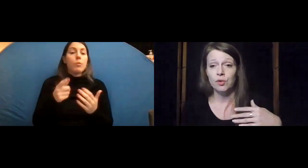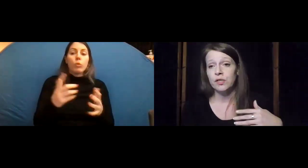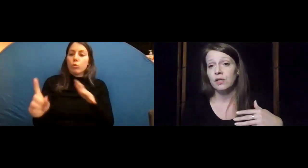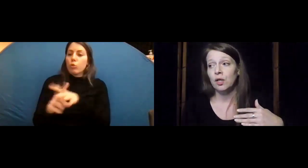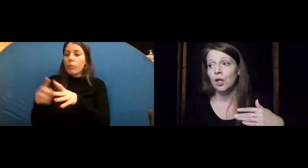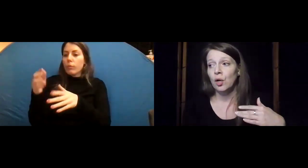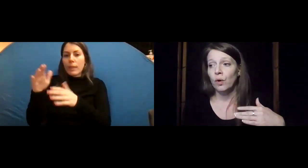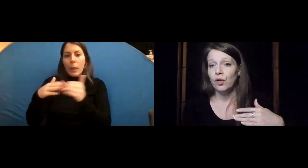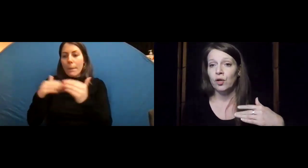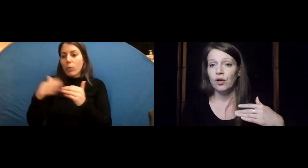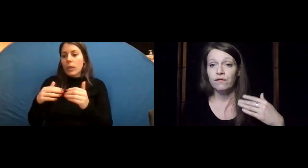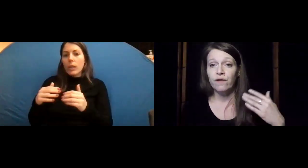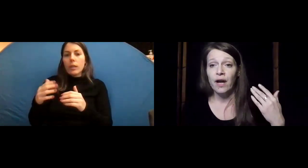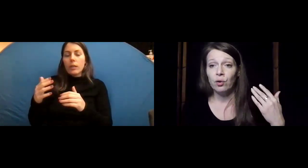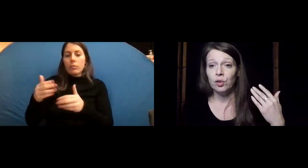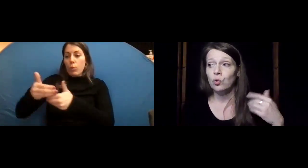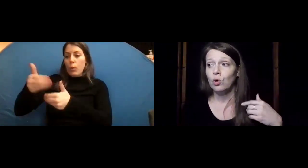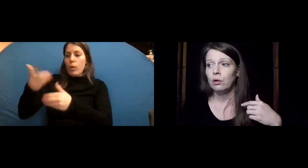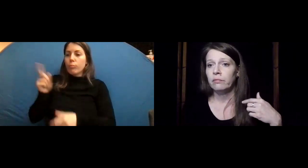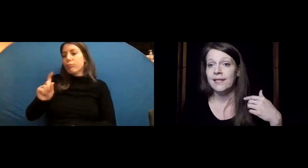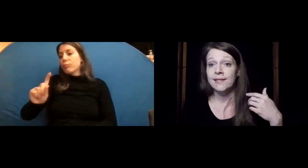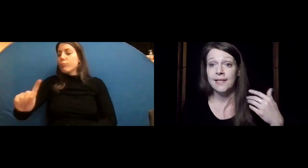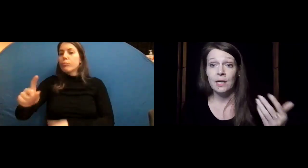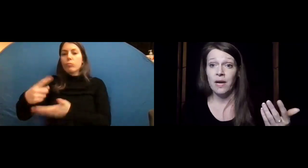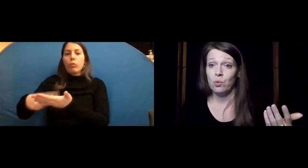hearing, maybe you need to go to the window and talk to the